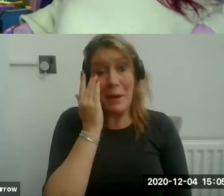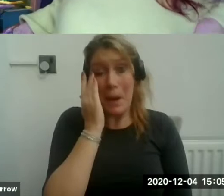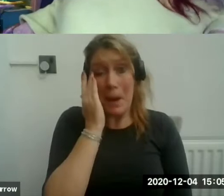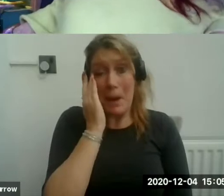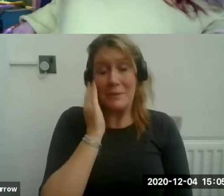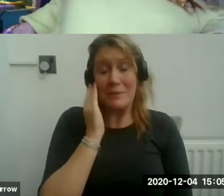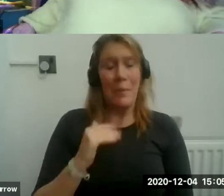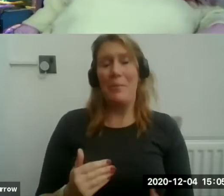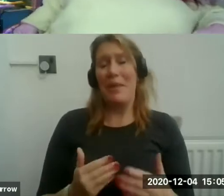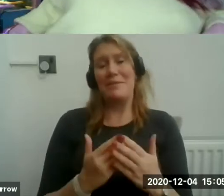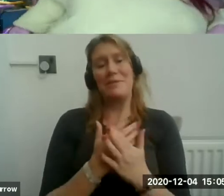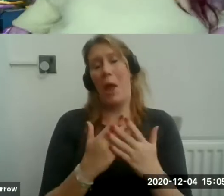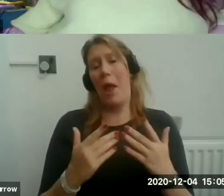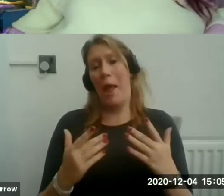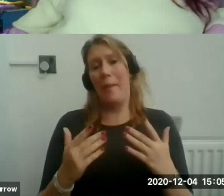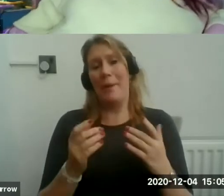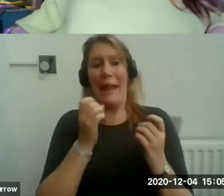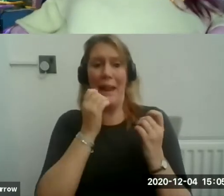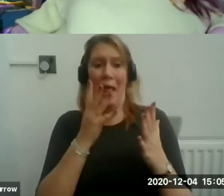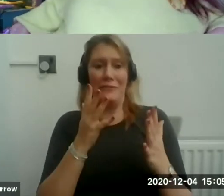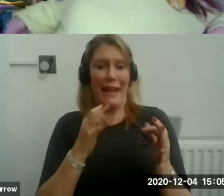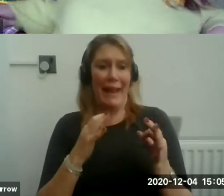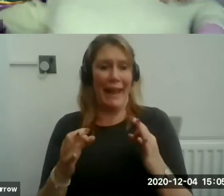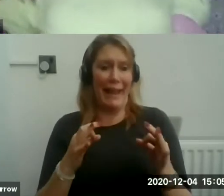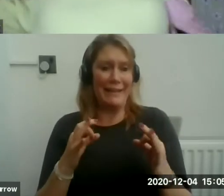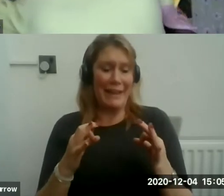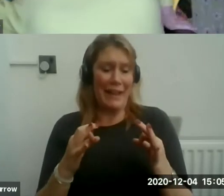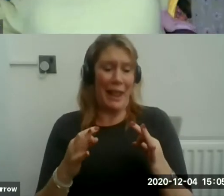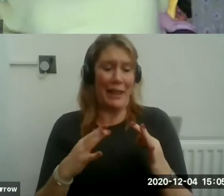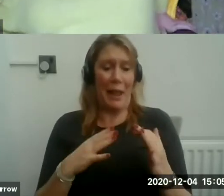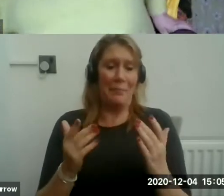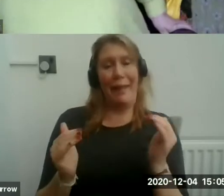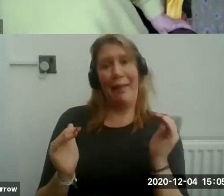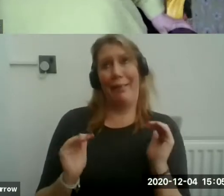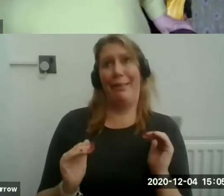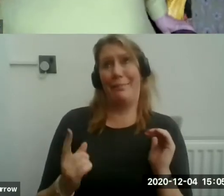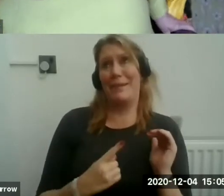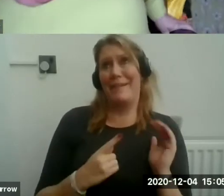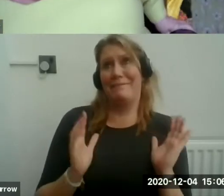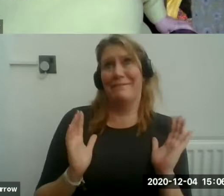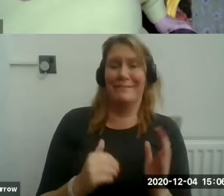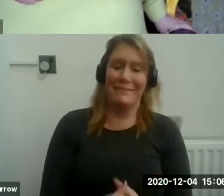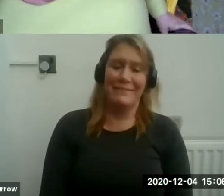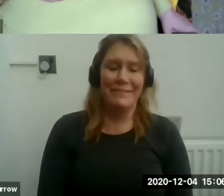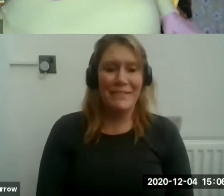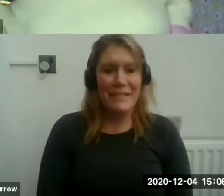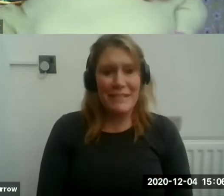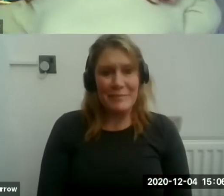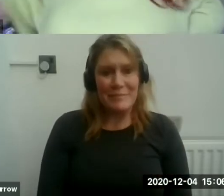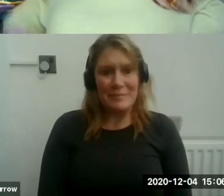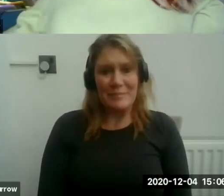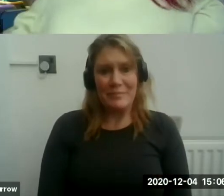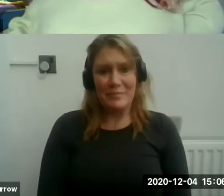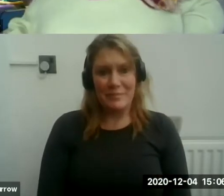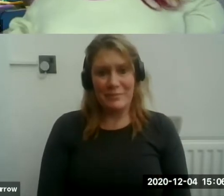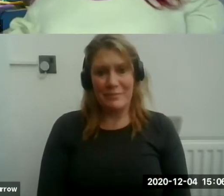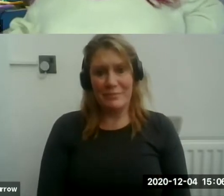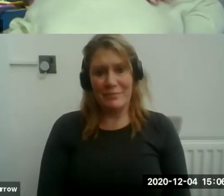cast members I was very lucky in that regard! Where did you start? How on earth